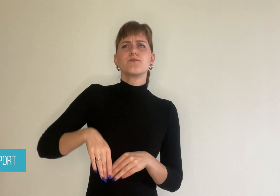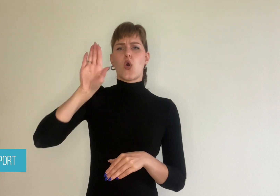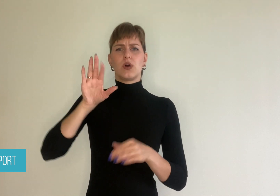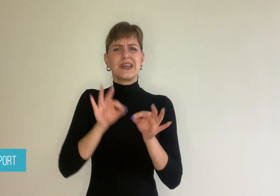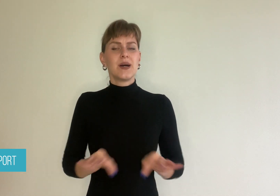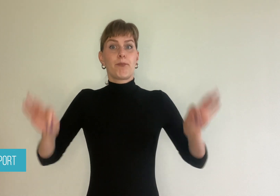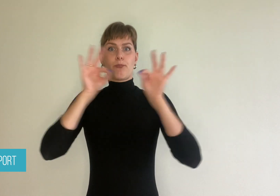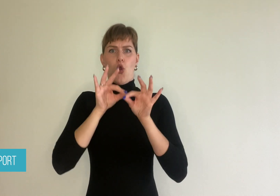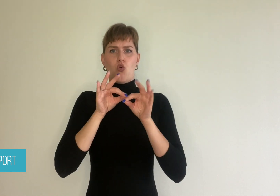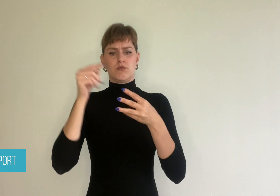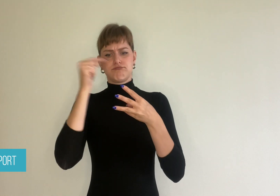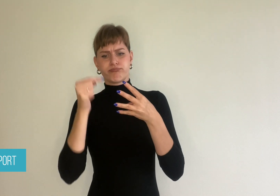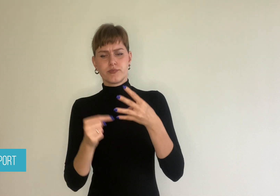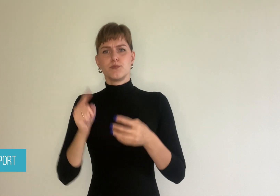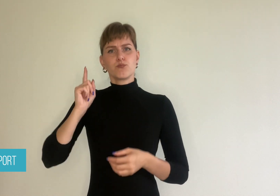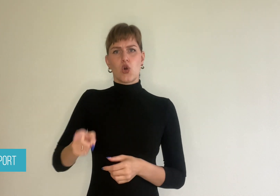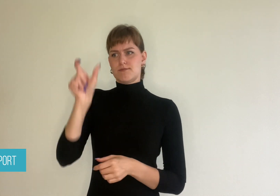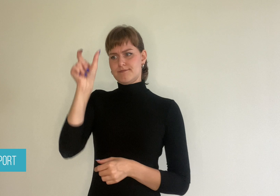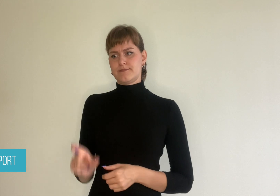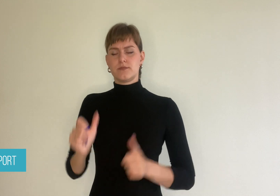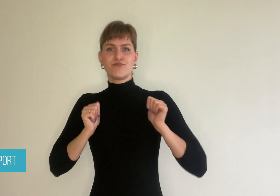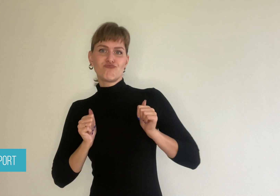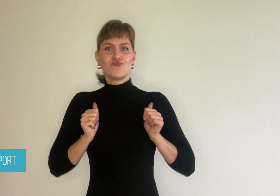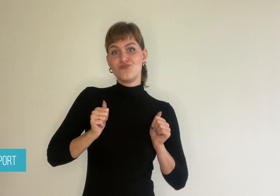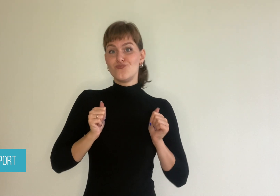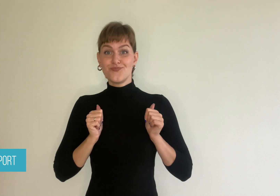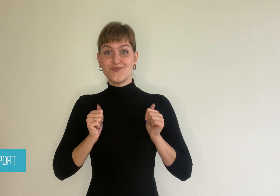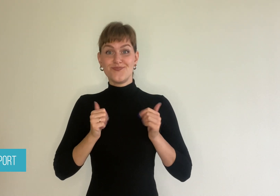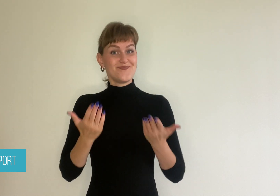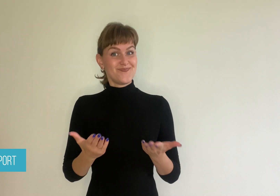Second, what are the three most important things a tourist should have?